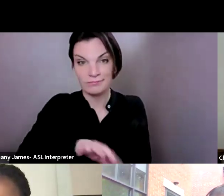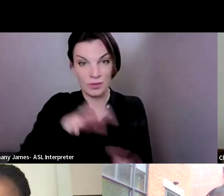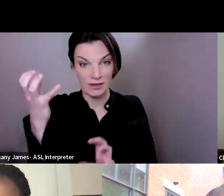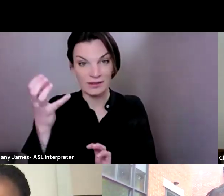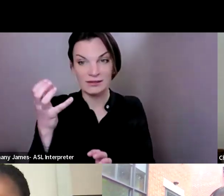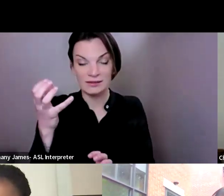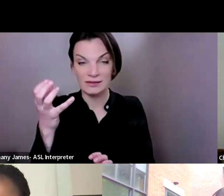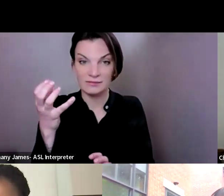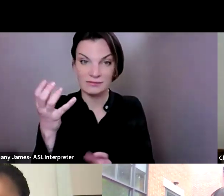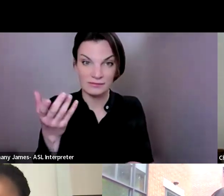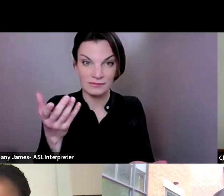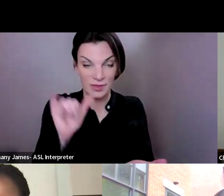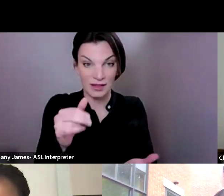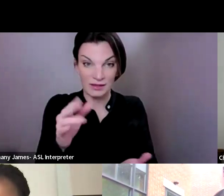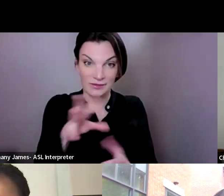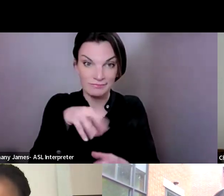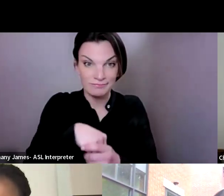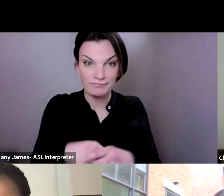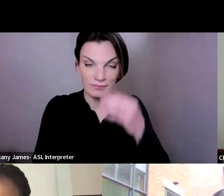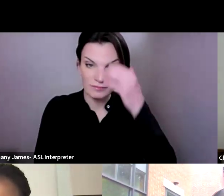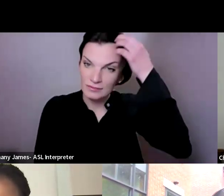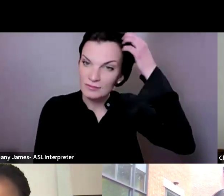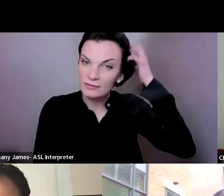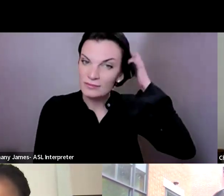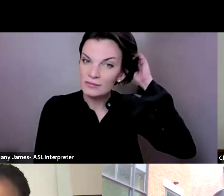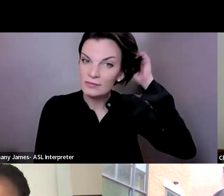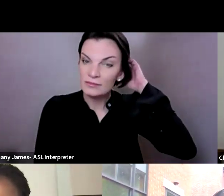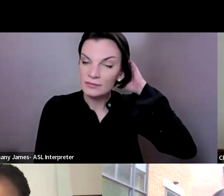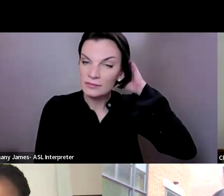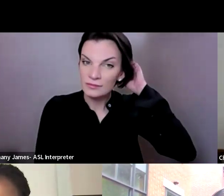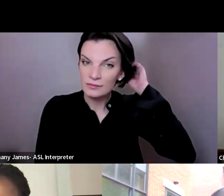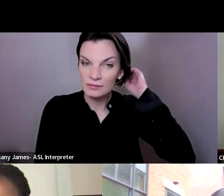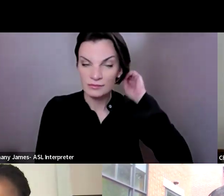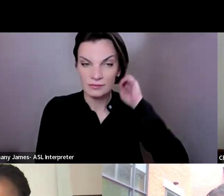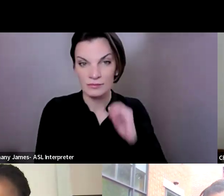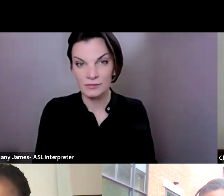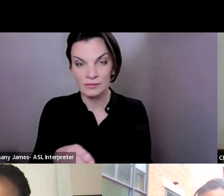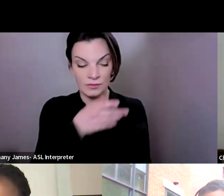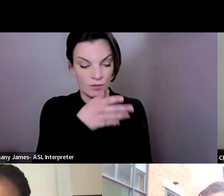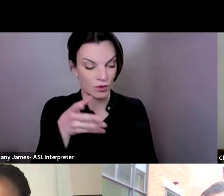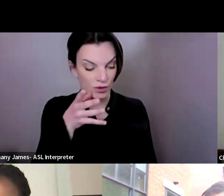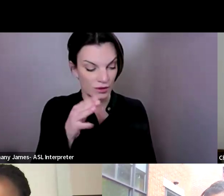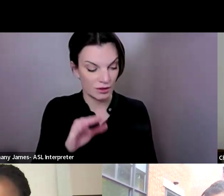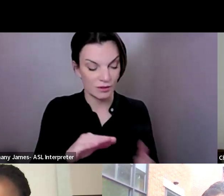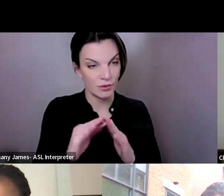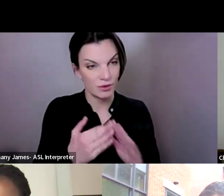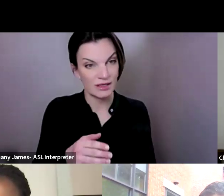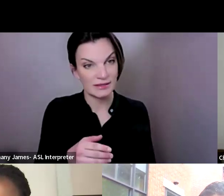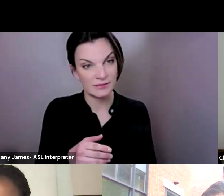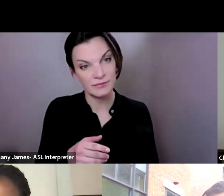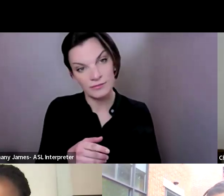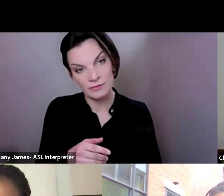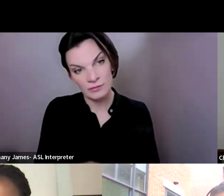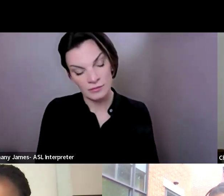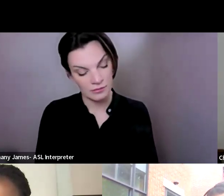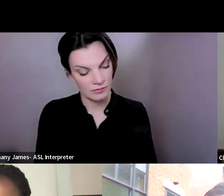work. CHUCK: I think in rural communities it's not unique to rural communities, but the the four A's are